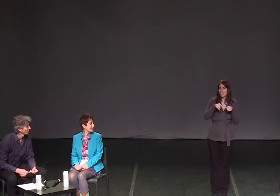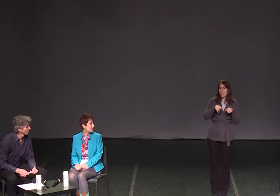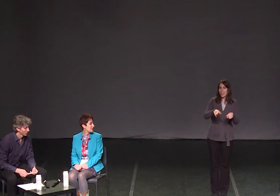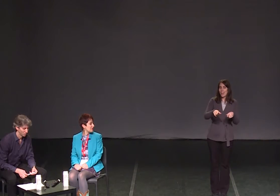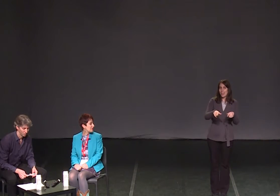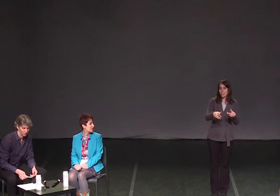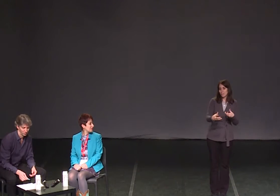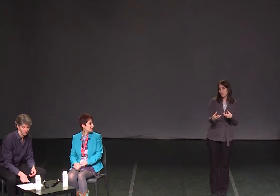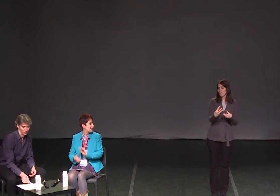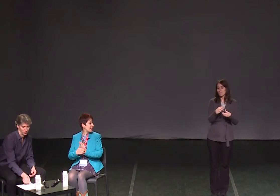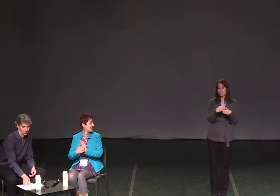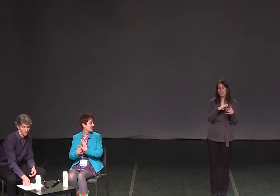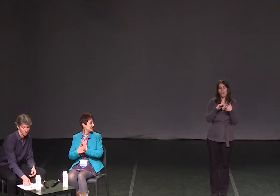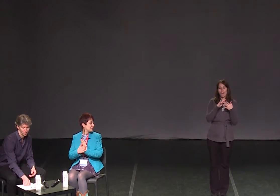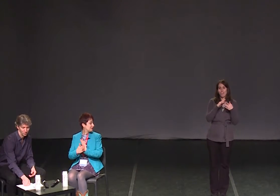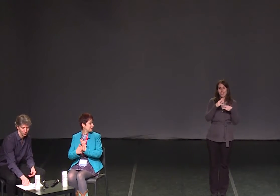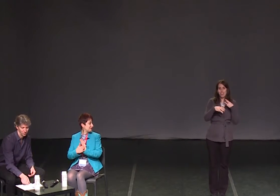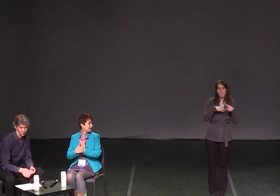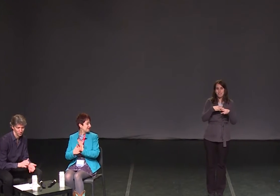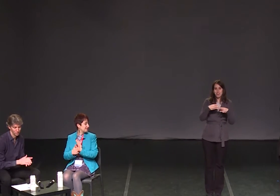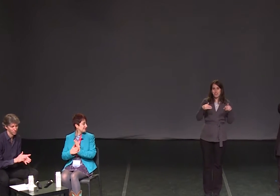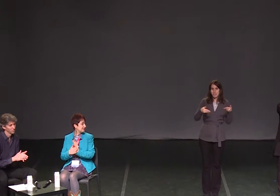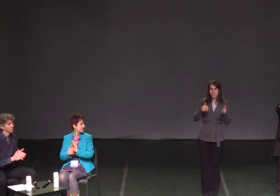Thank you again.